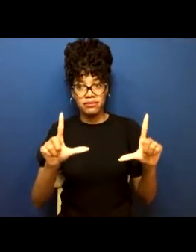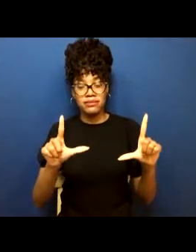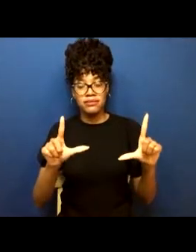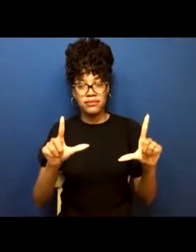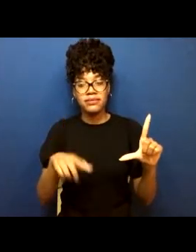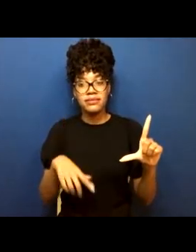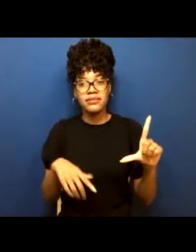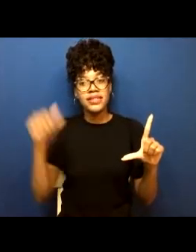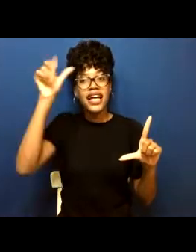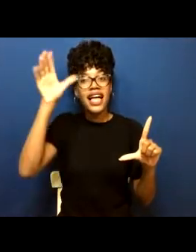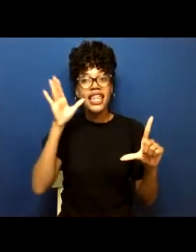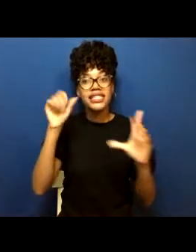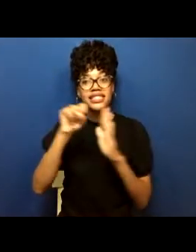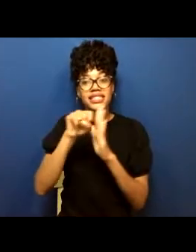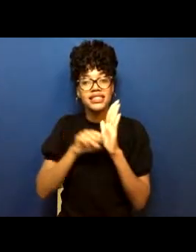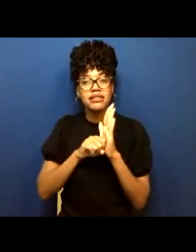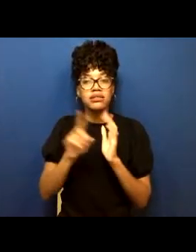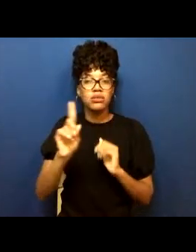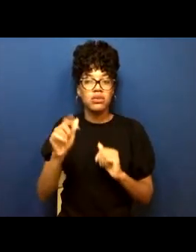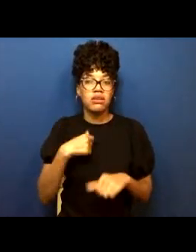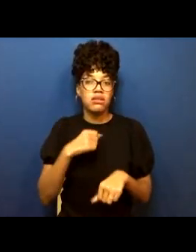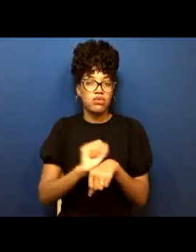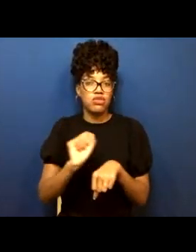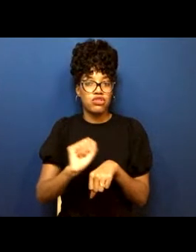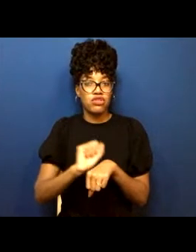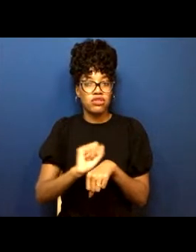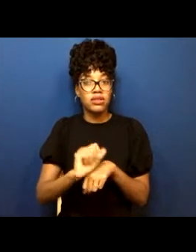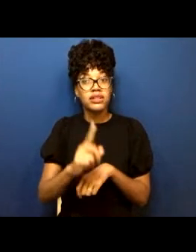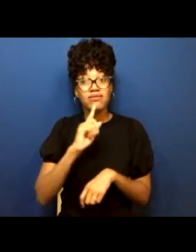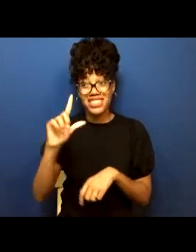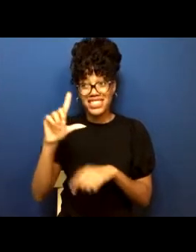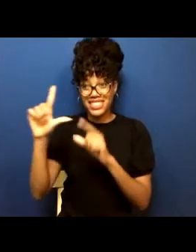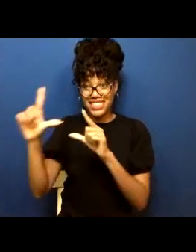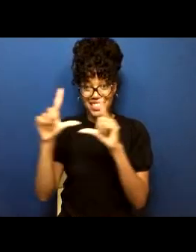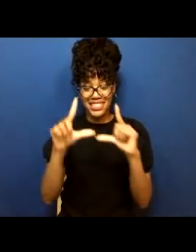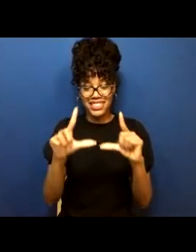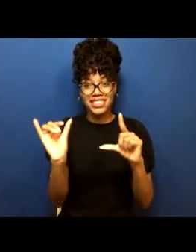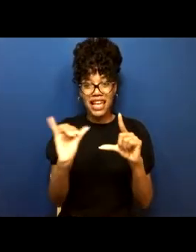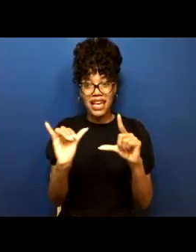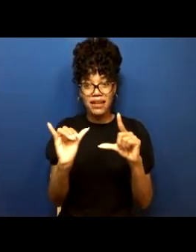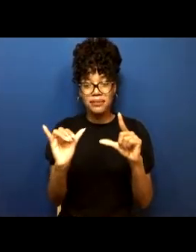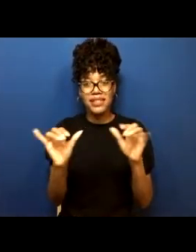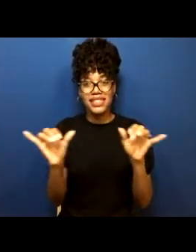all of my field work is huge. It's almost the same size or same width as the United States.